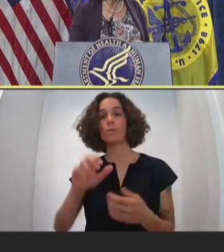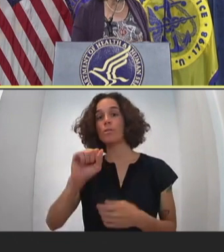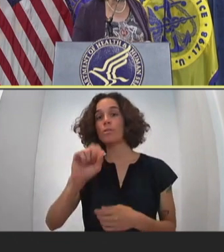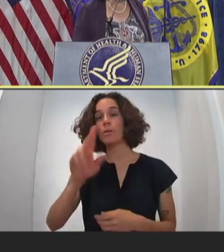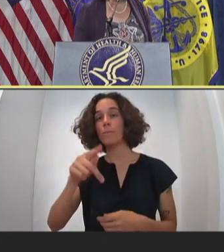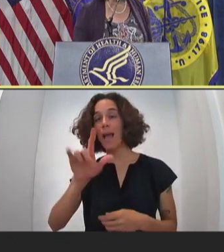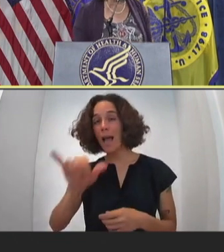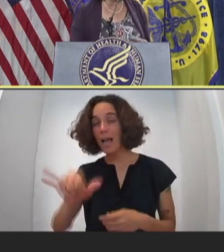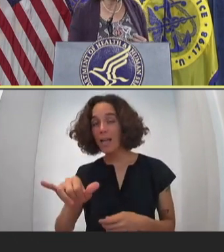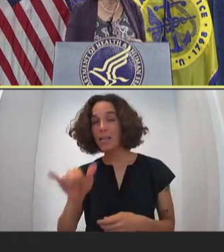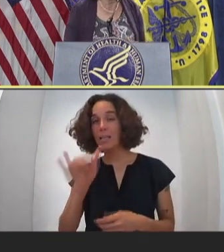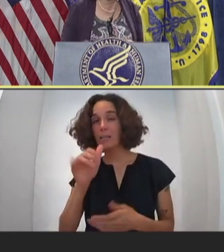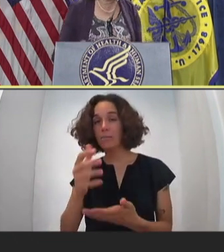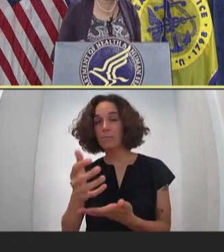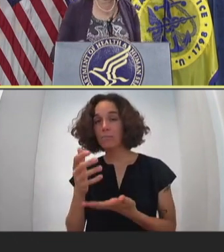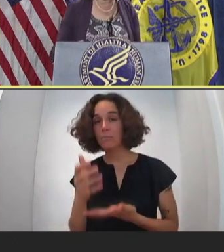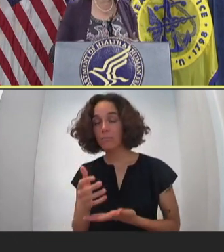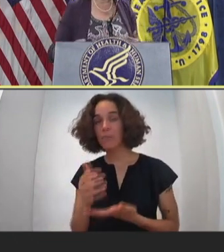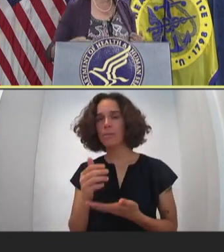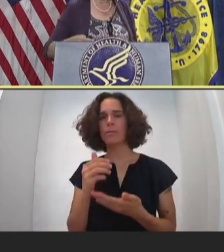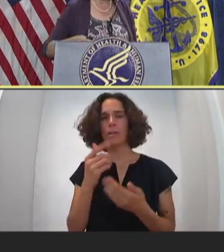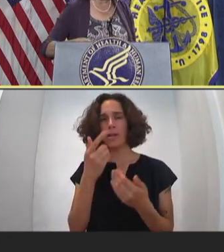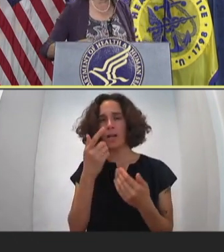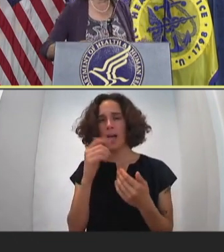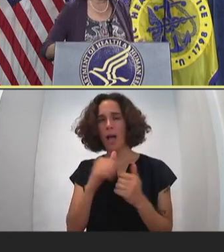And thinking about the through those things ahead of time,